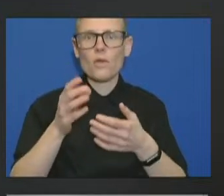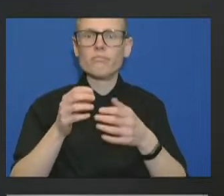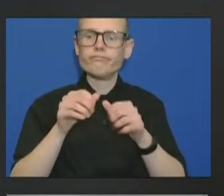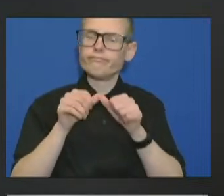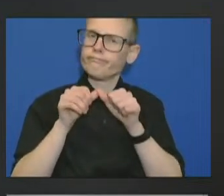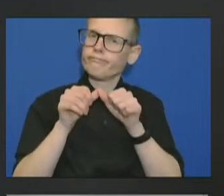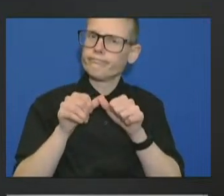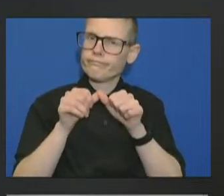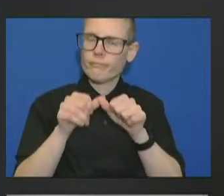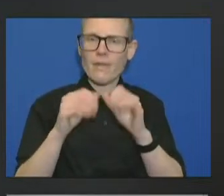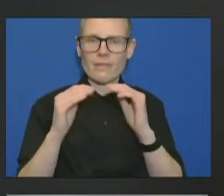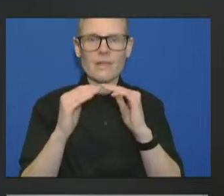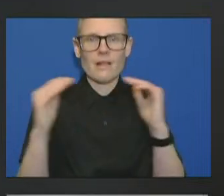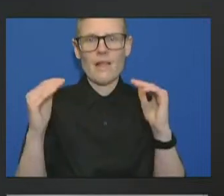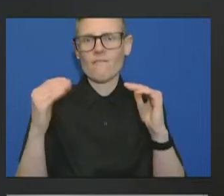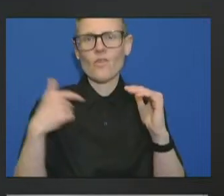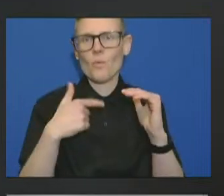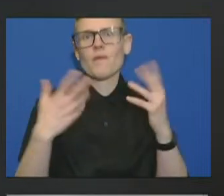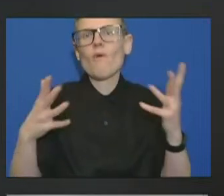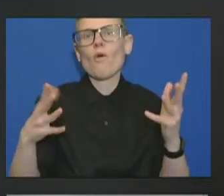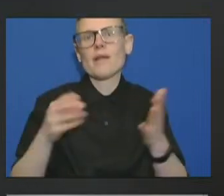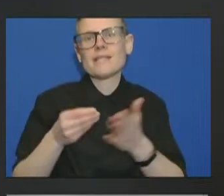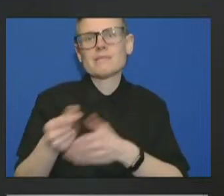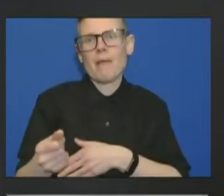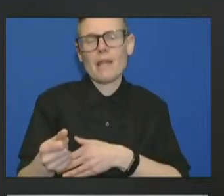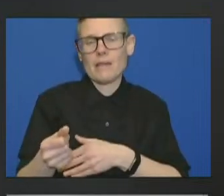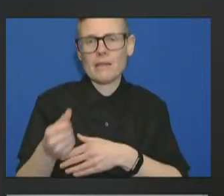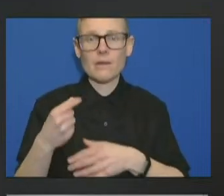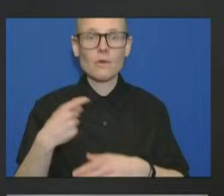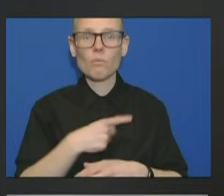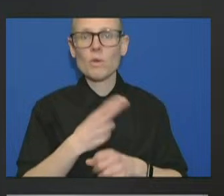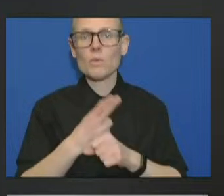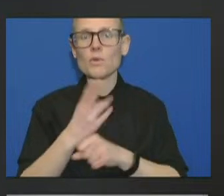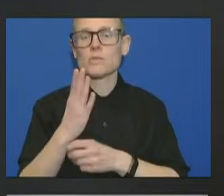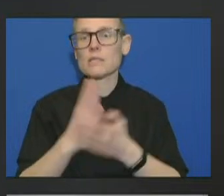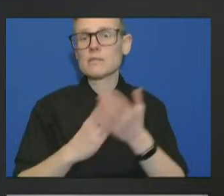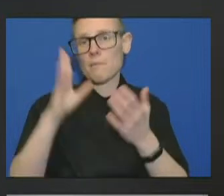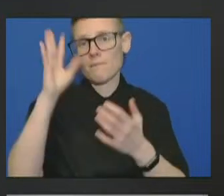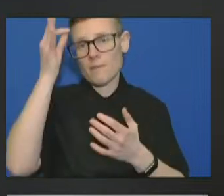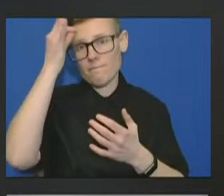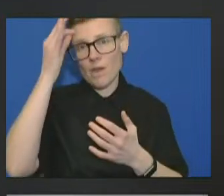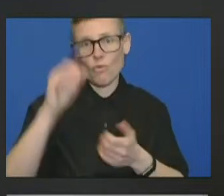Chromebook repairs that would that would keep us up to the